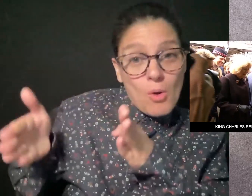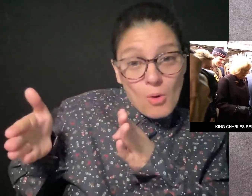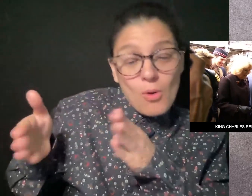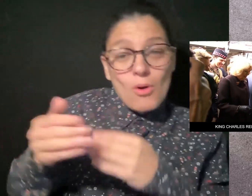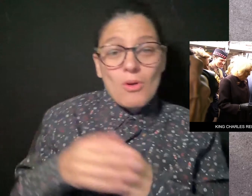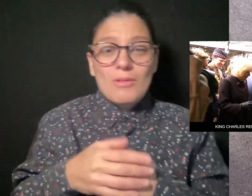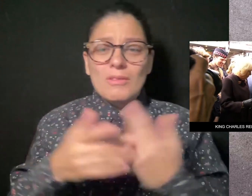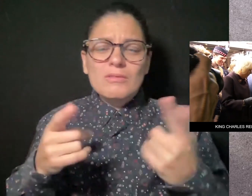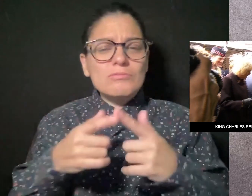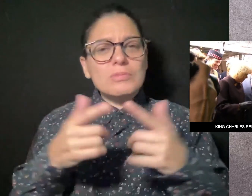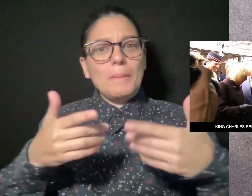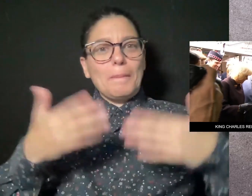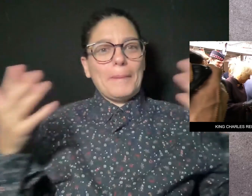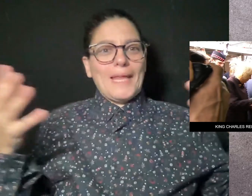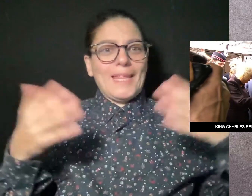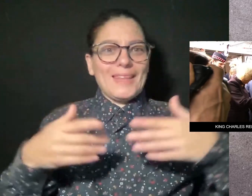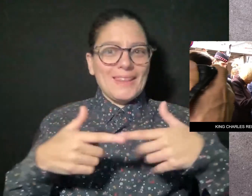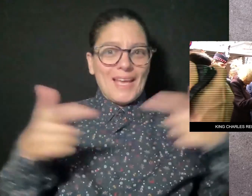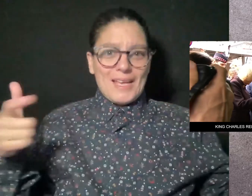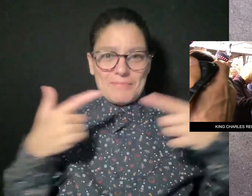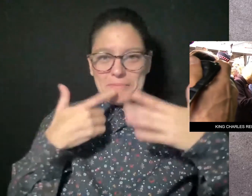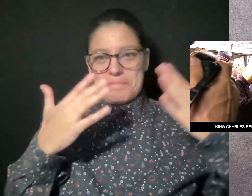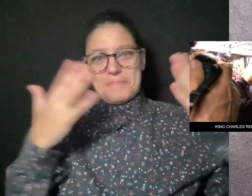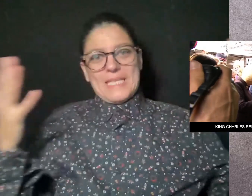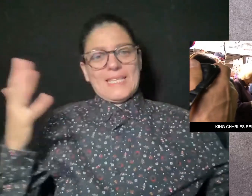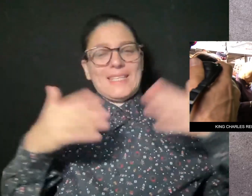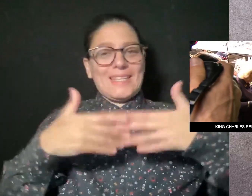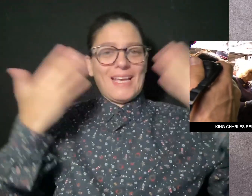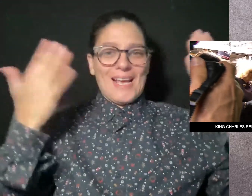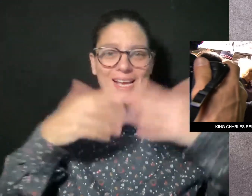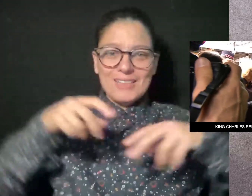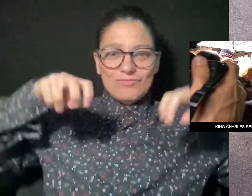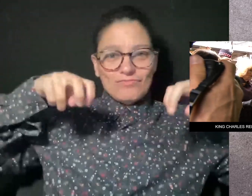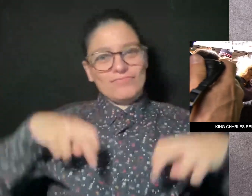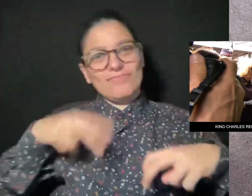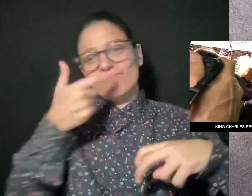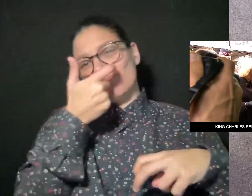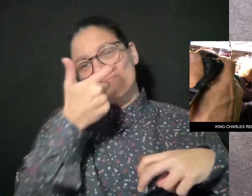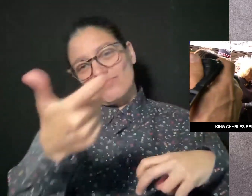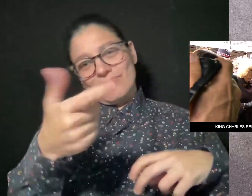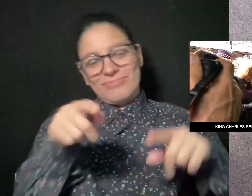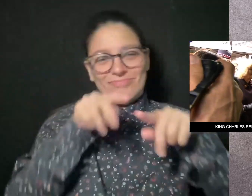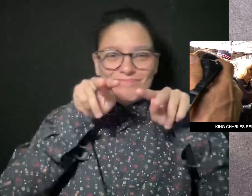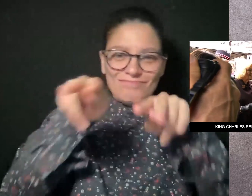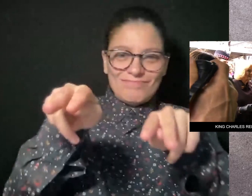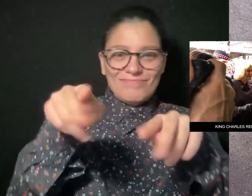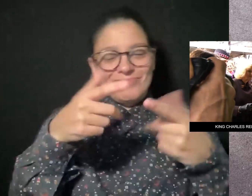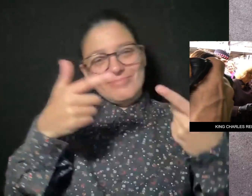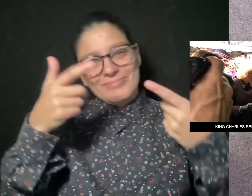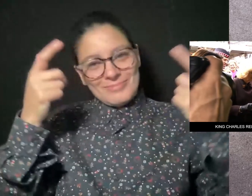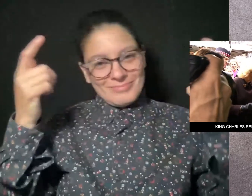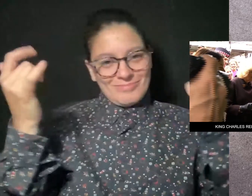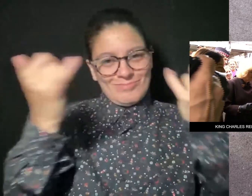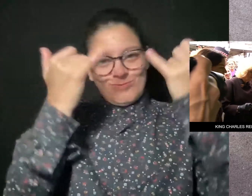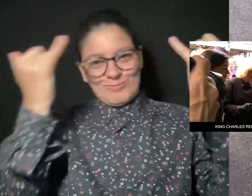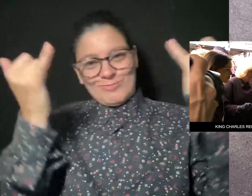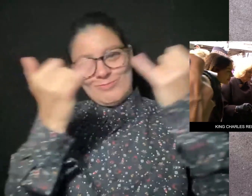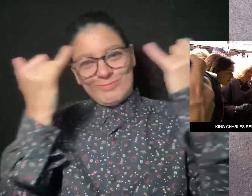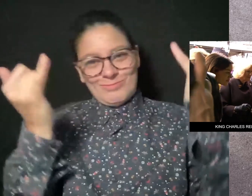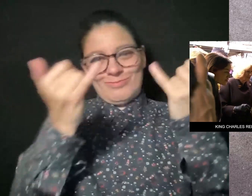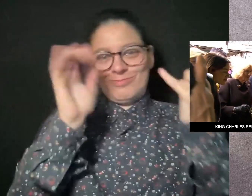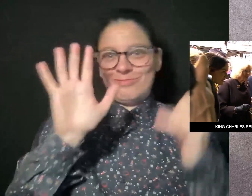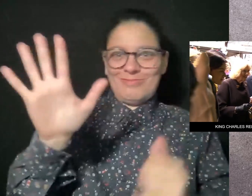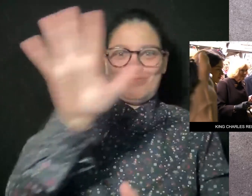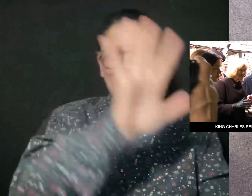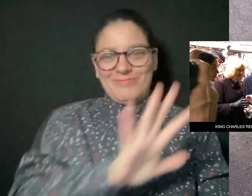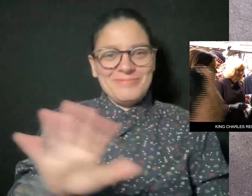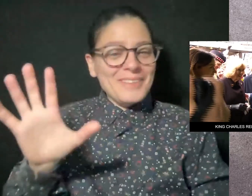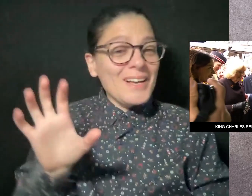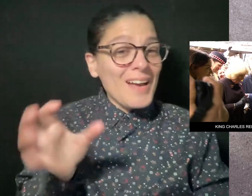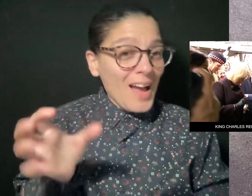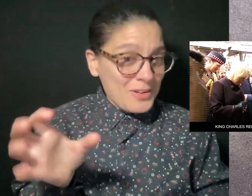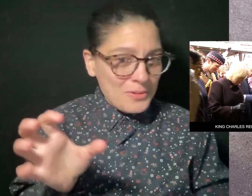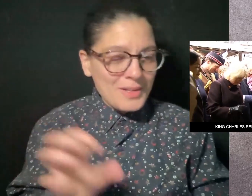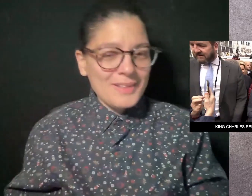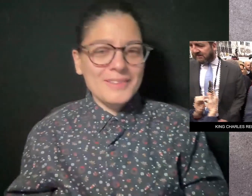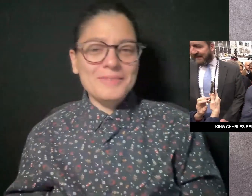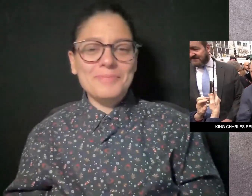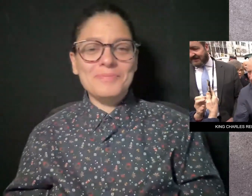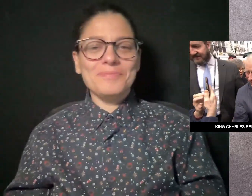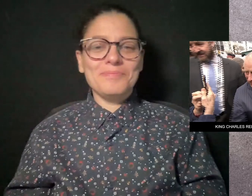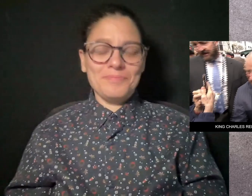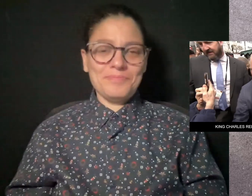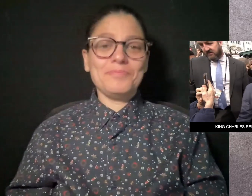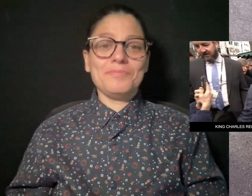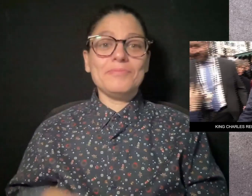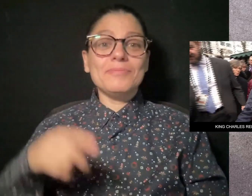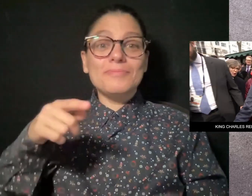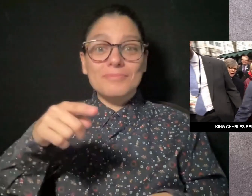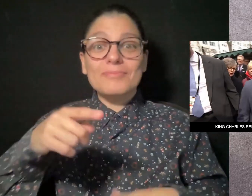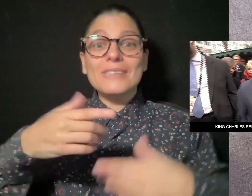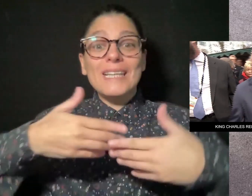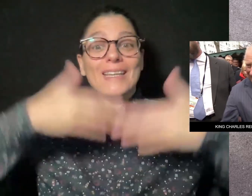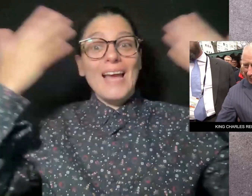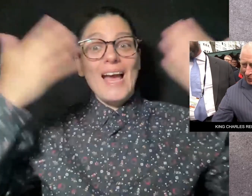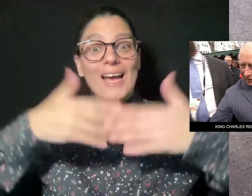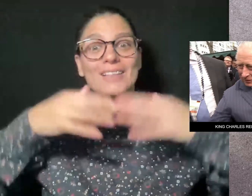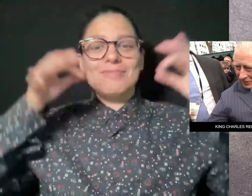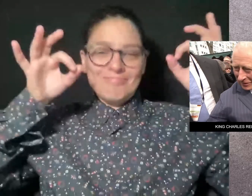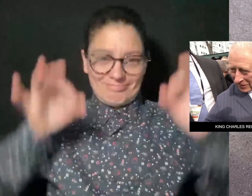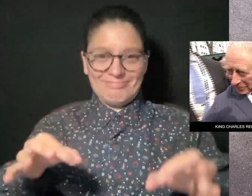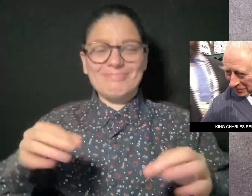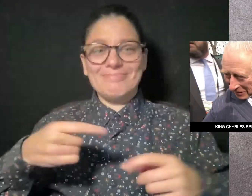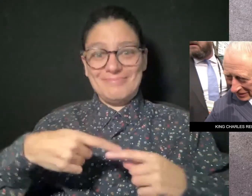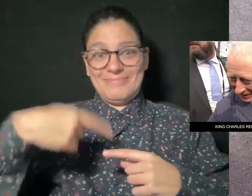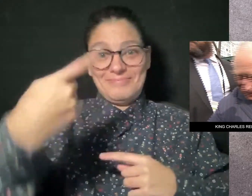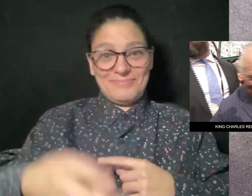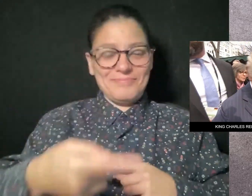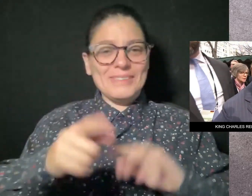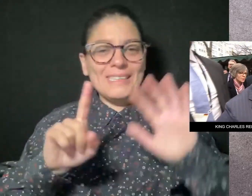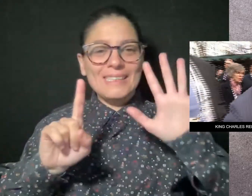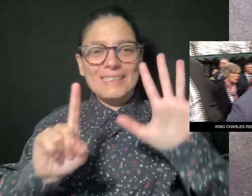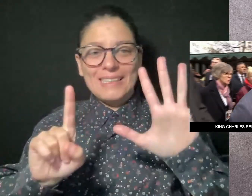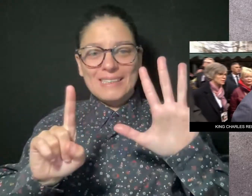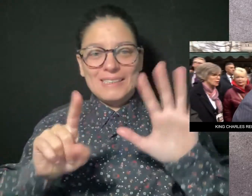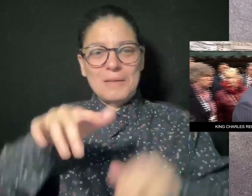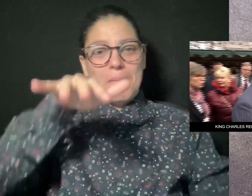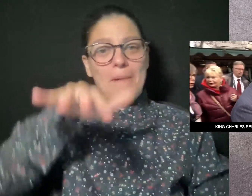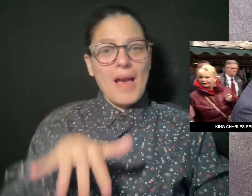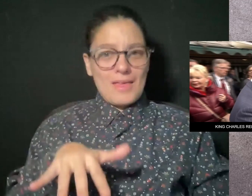as part of a countrywide coronation big lunch the event is set for May 6 at Westminster